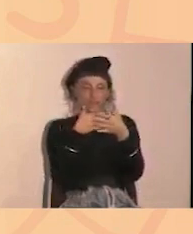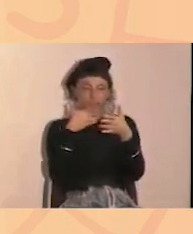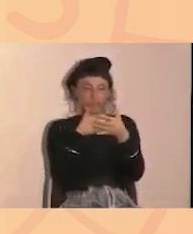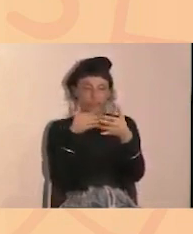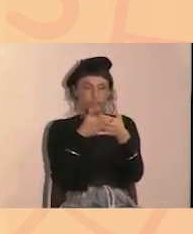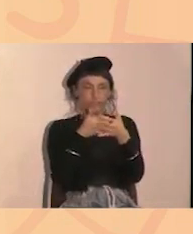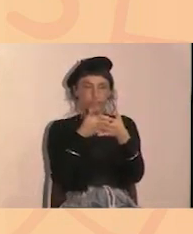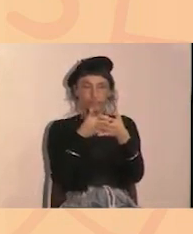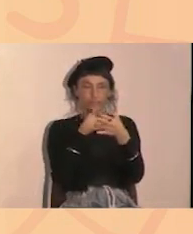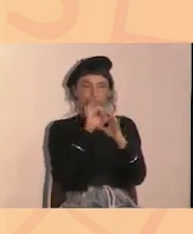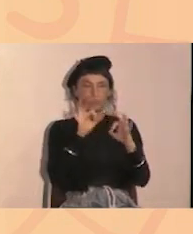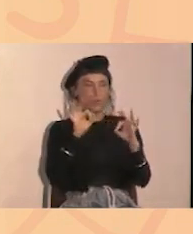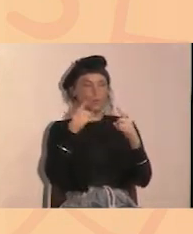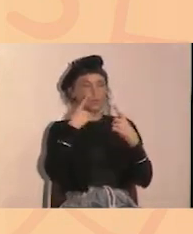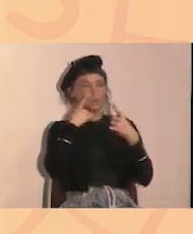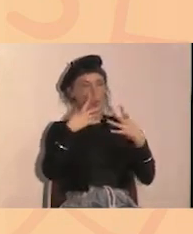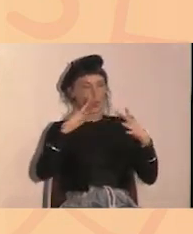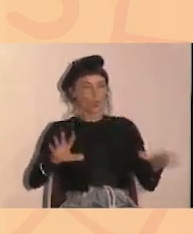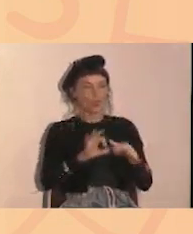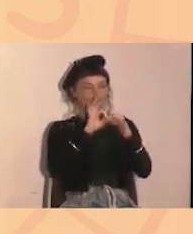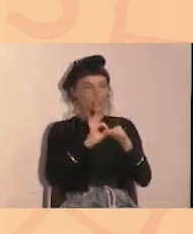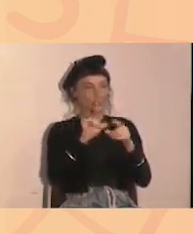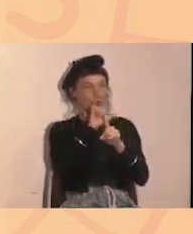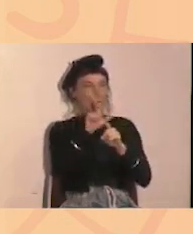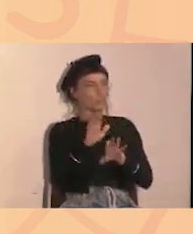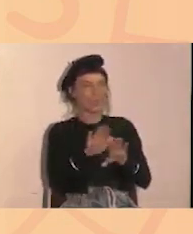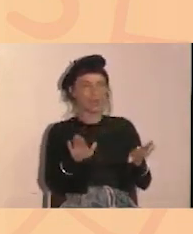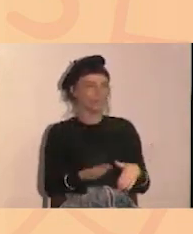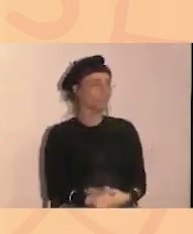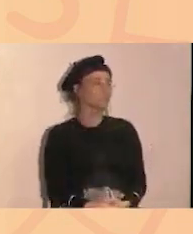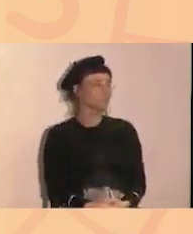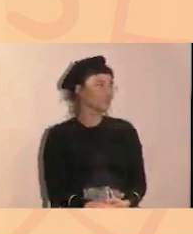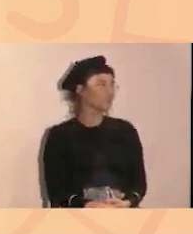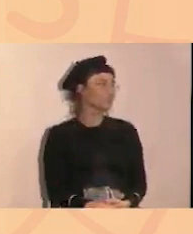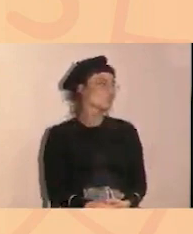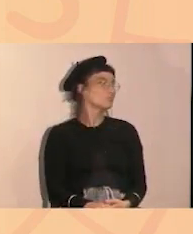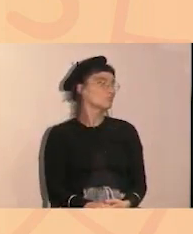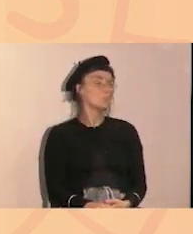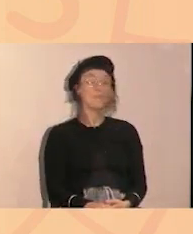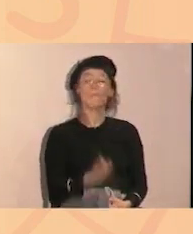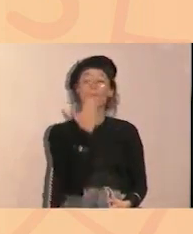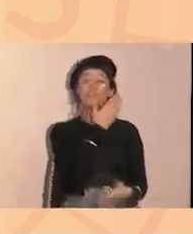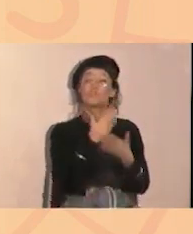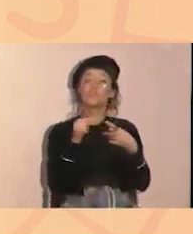I'm just trying to say that nicely. One of the things that this was really in response to was the comments that were